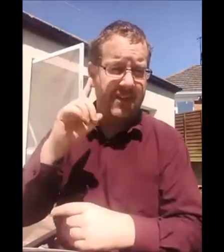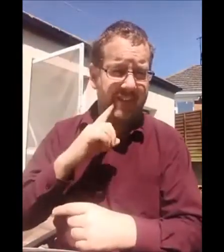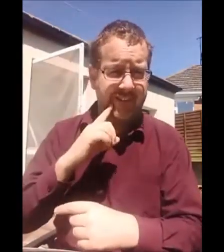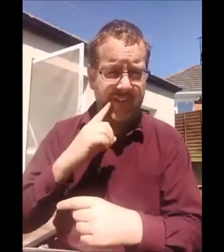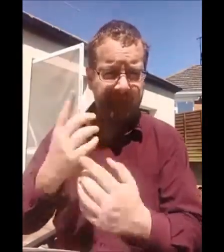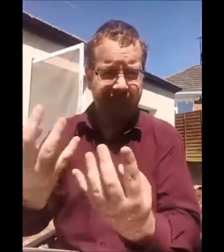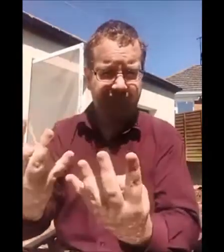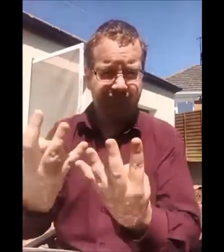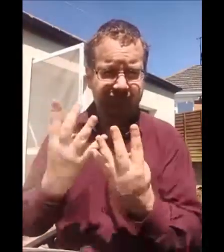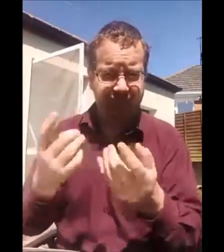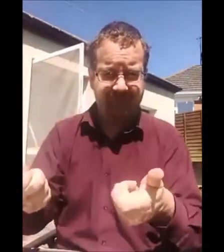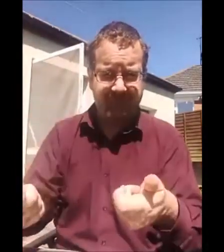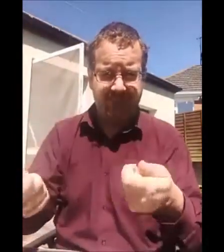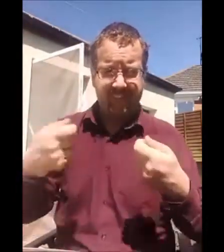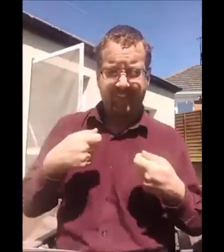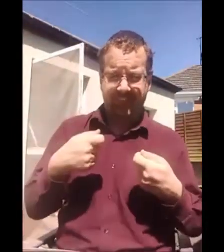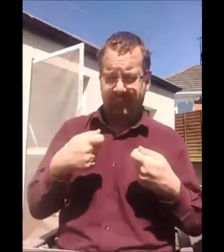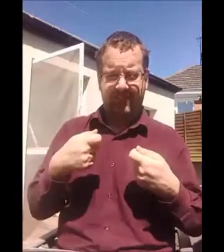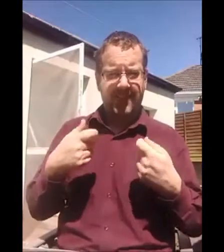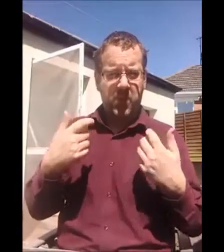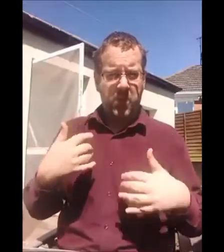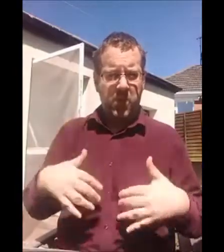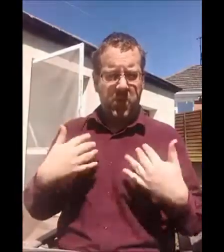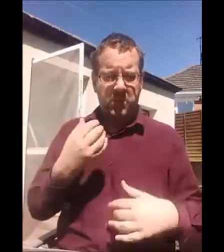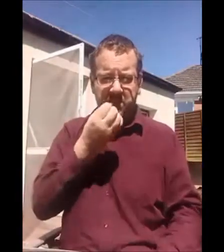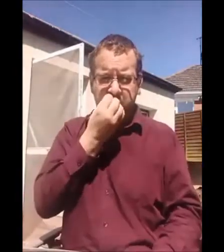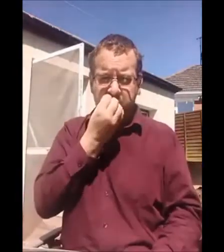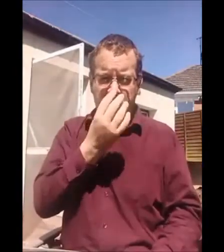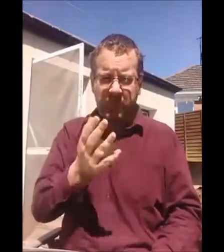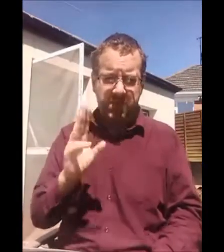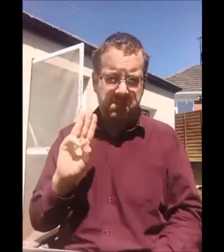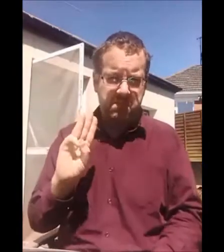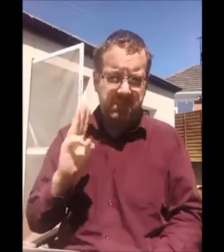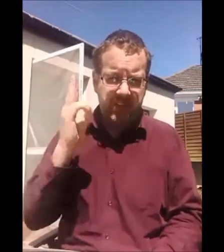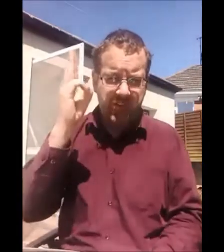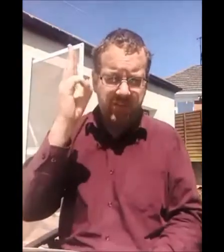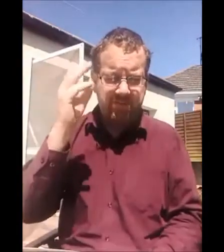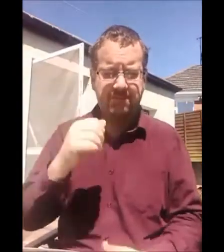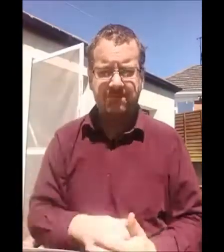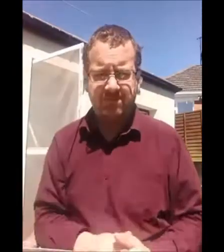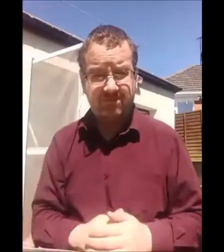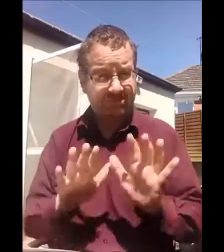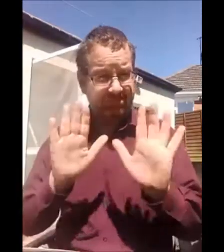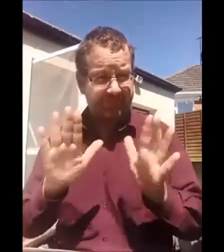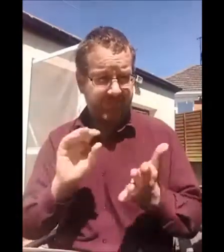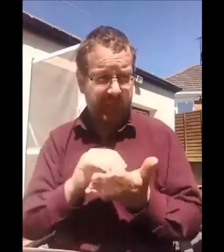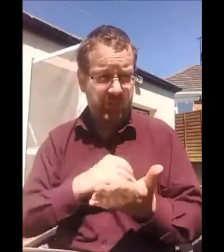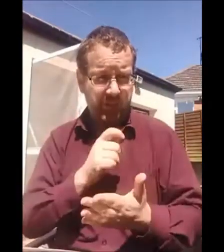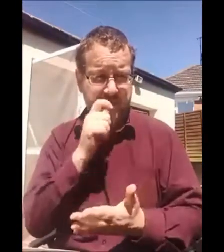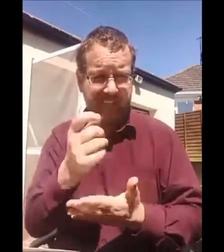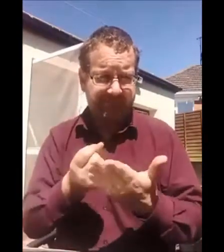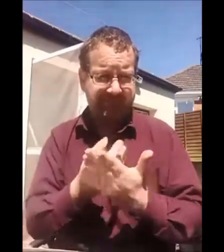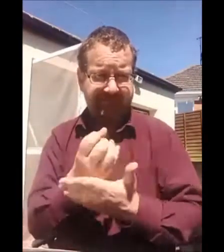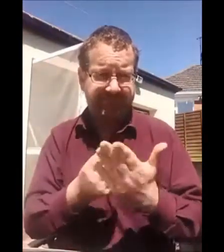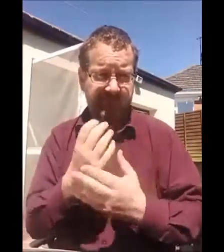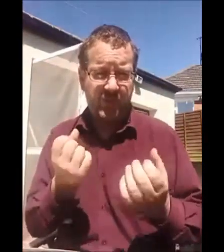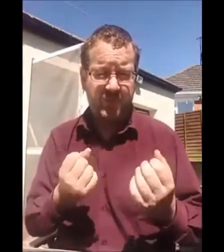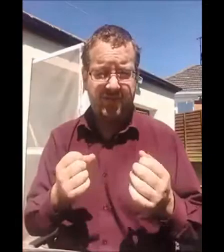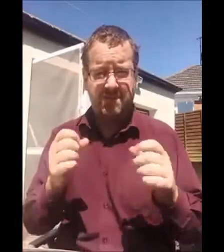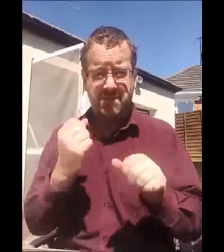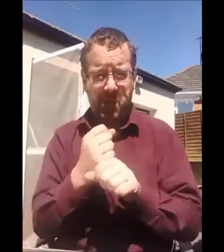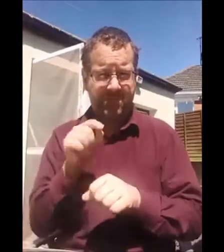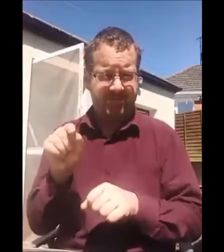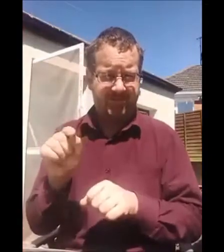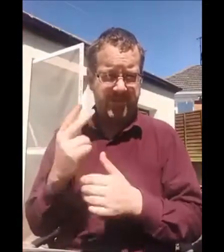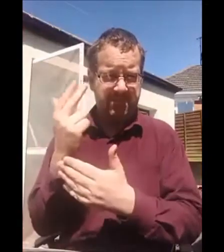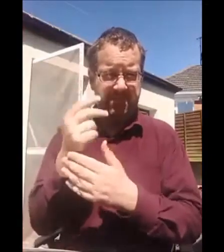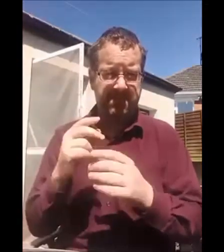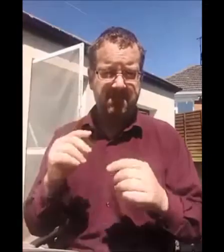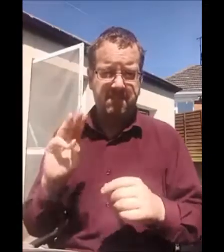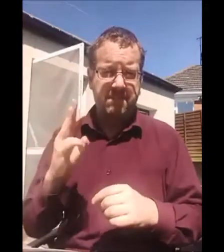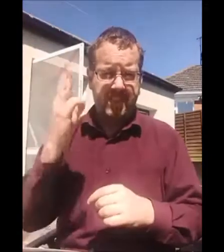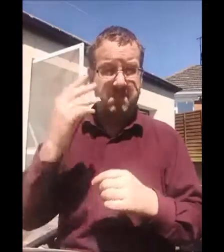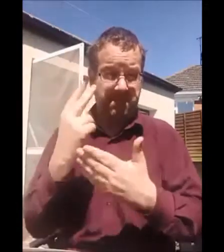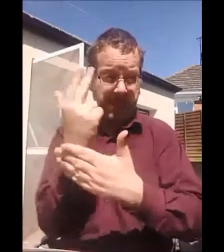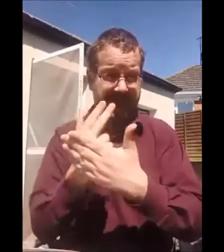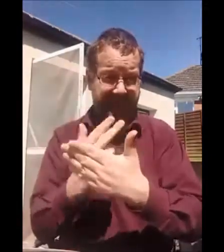a picture; and I have to tell you a little bit of background about this picture, this painting.